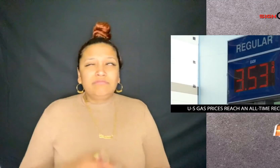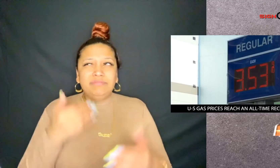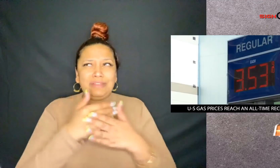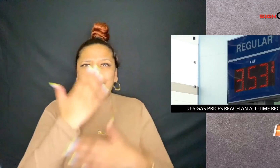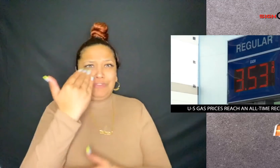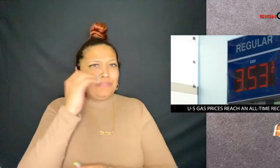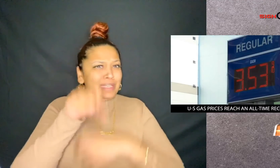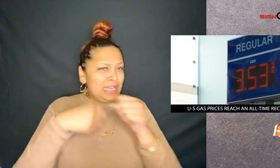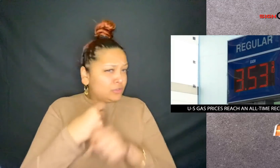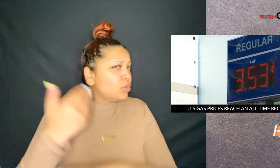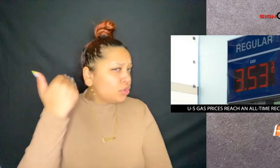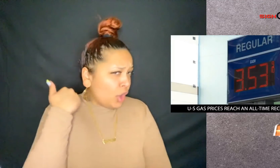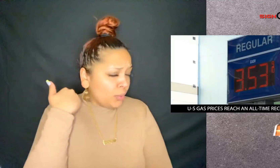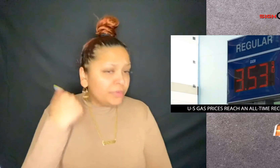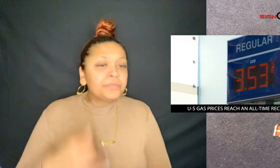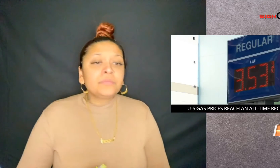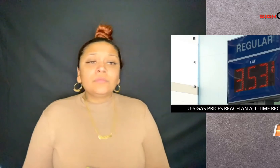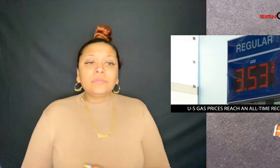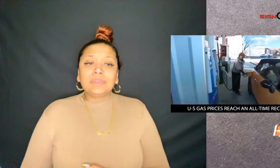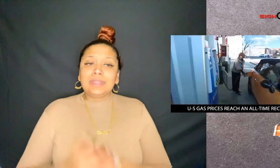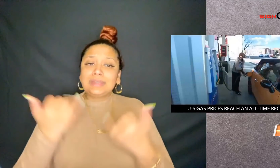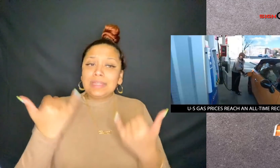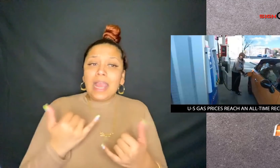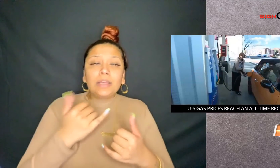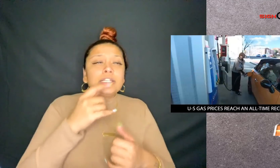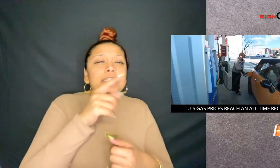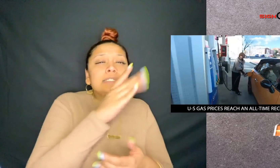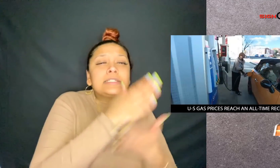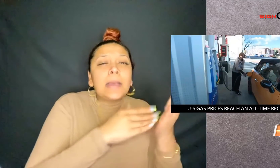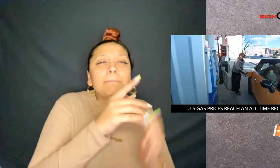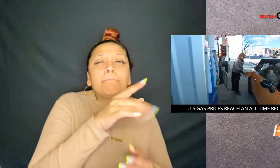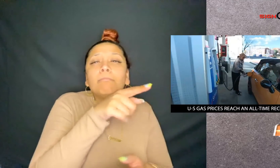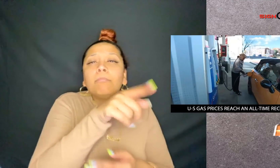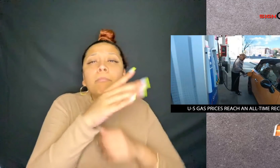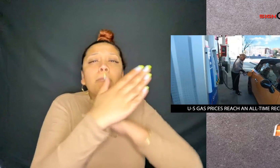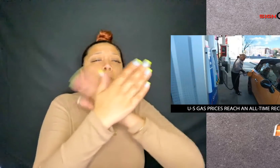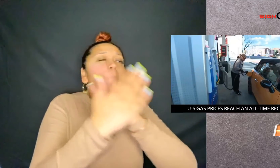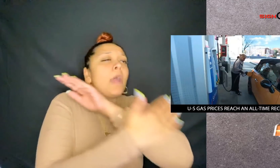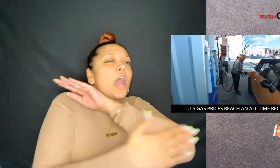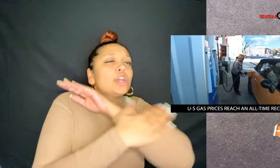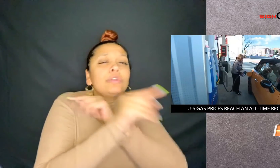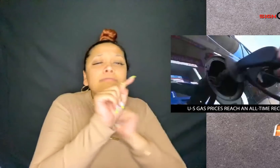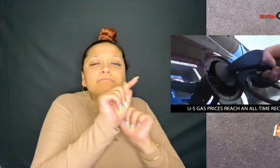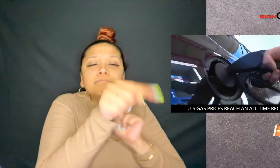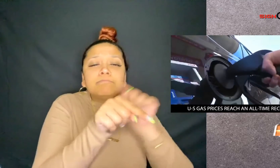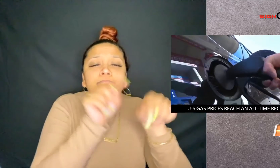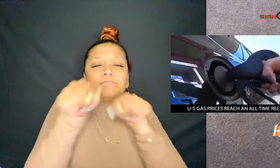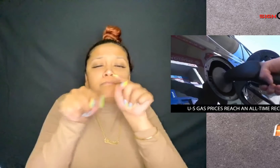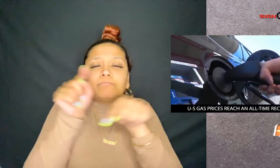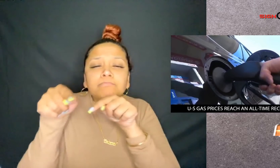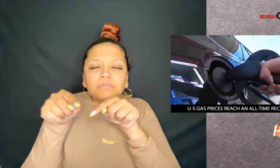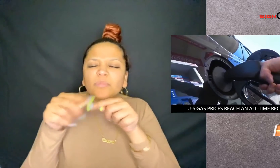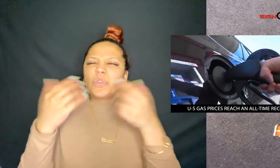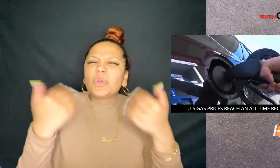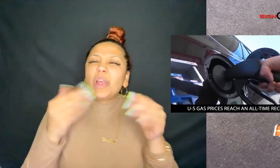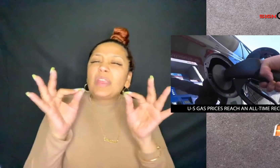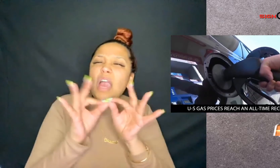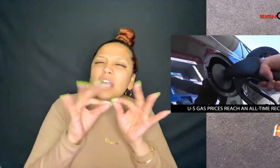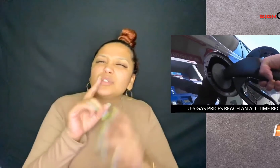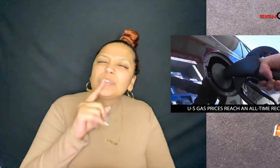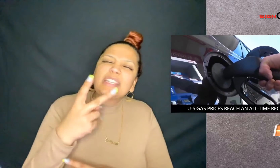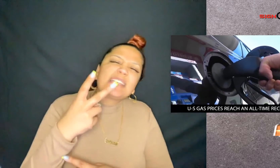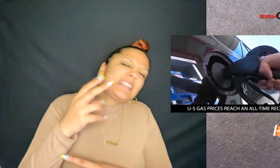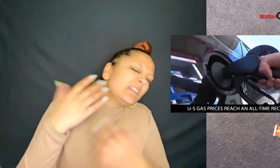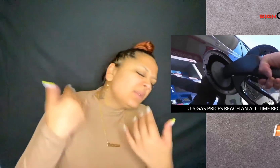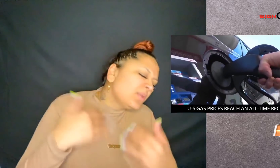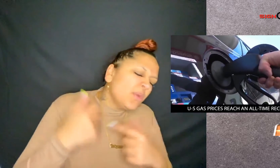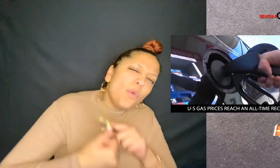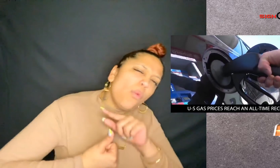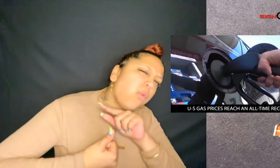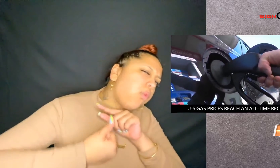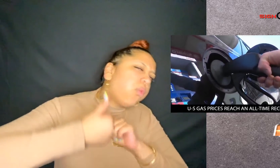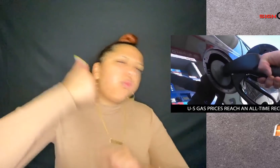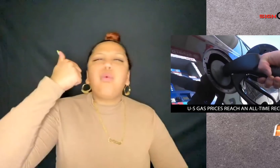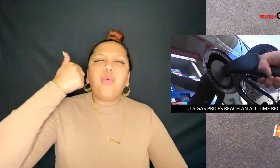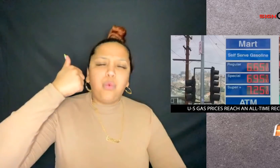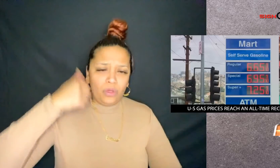of $4.11 said in July 2008 nearly 15 years ago in certain parts of the country the price